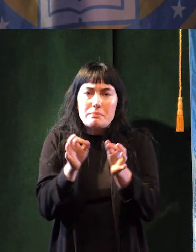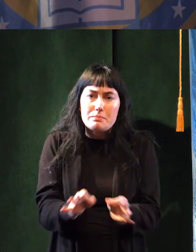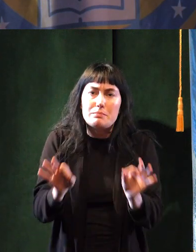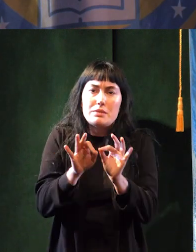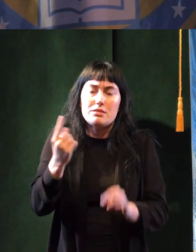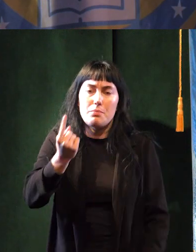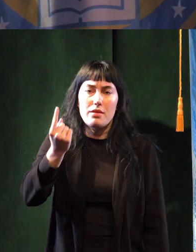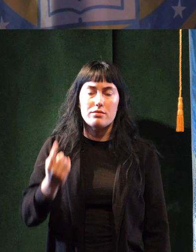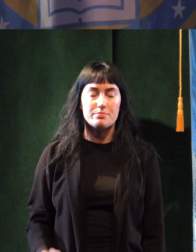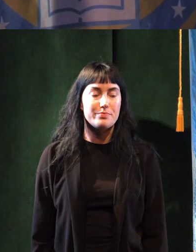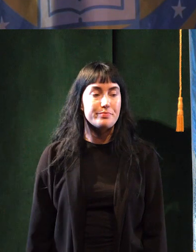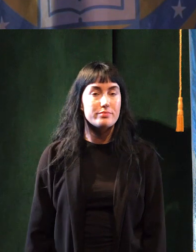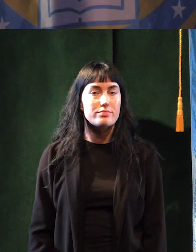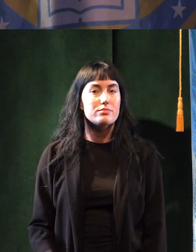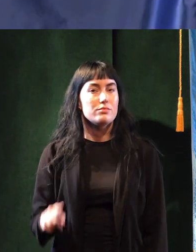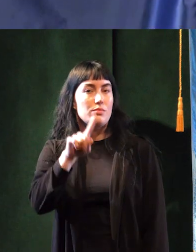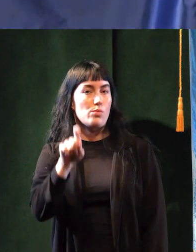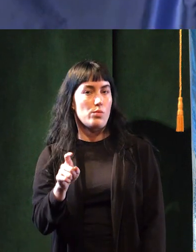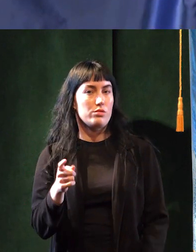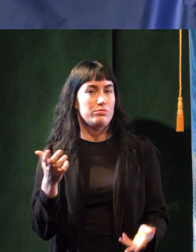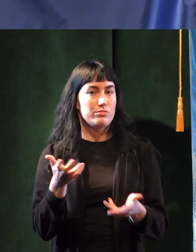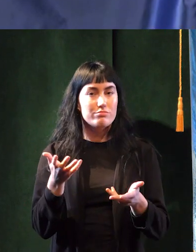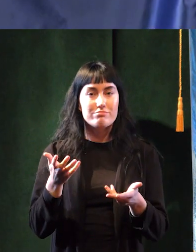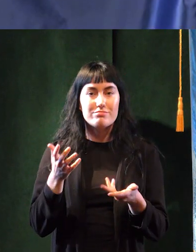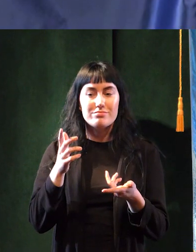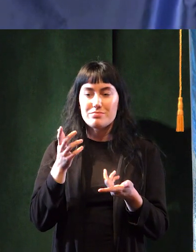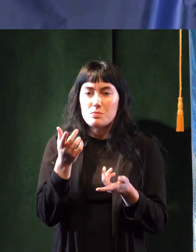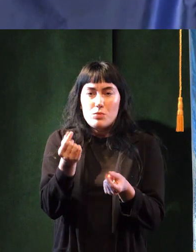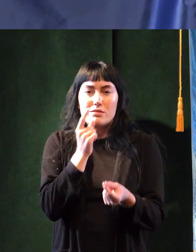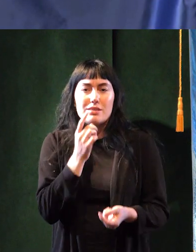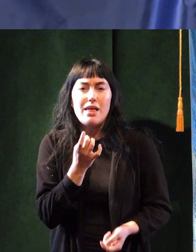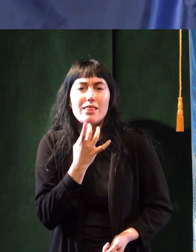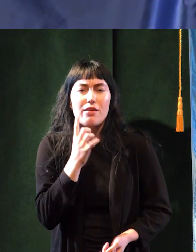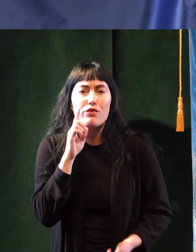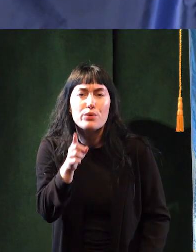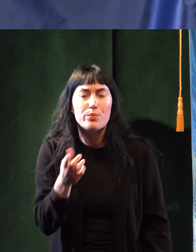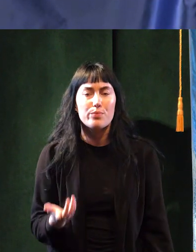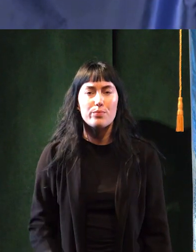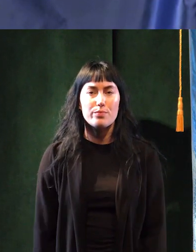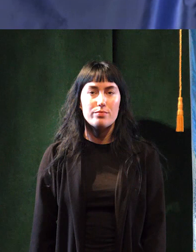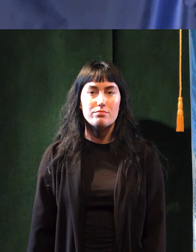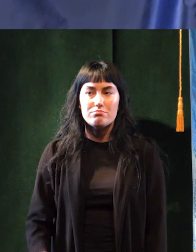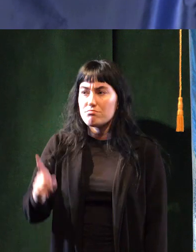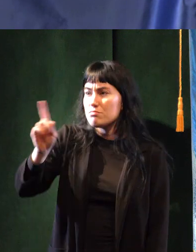lives mean something so the question then is exactly what is that light for